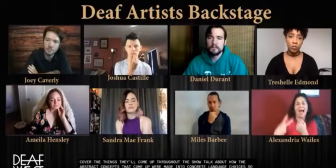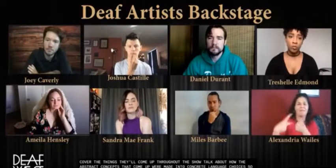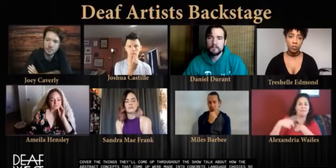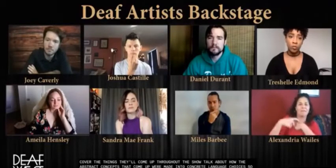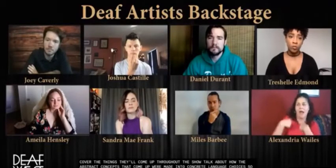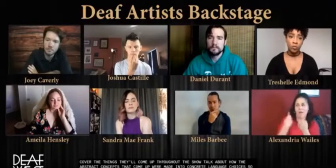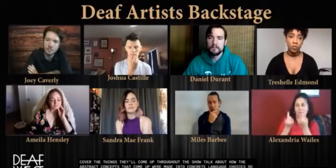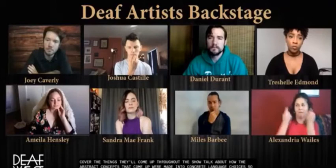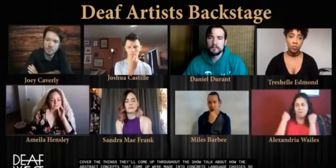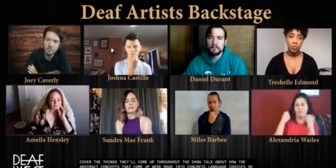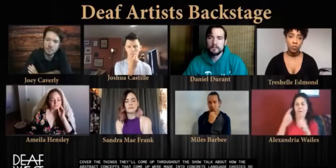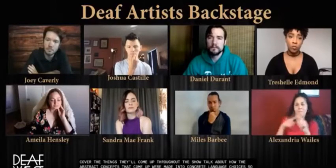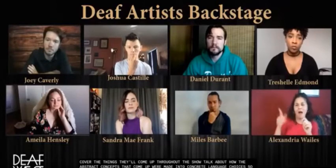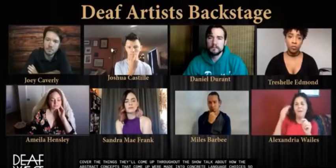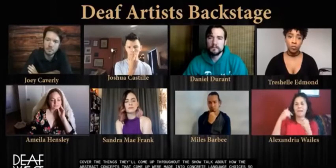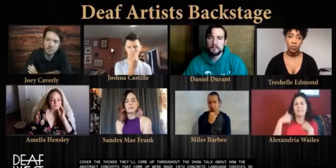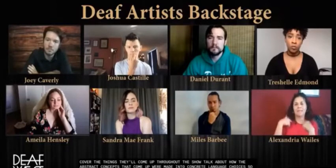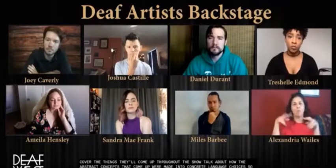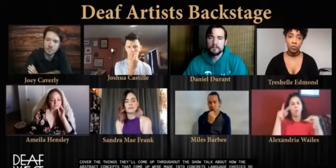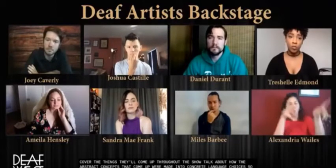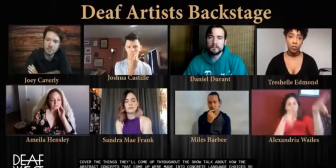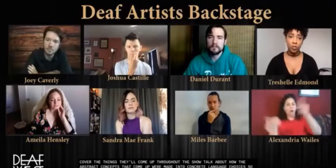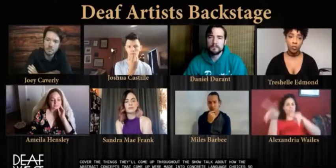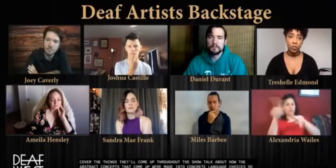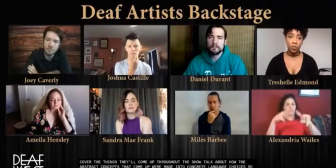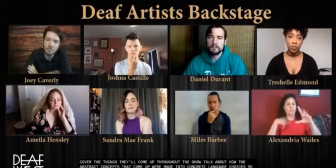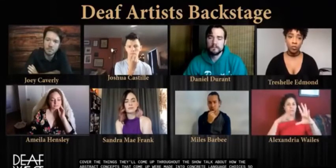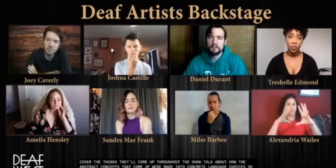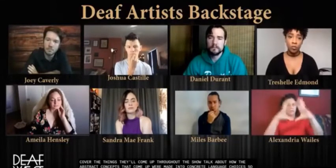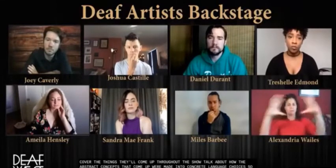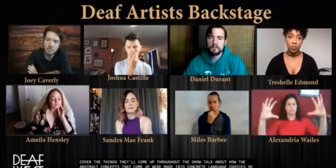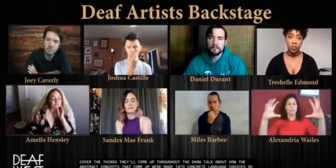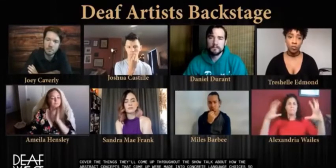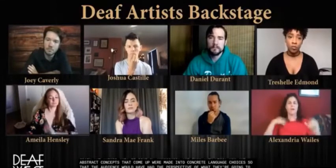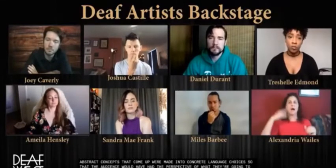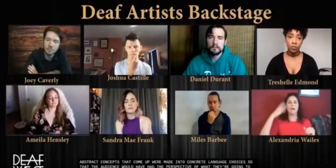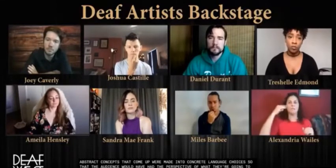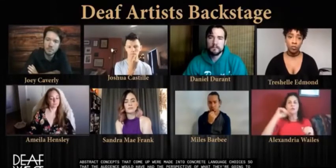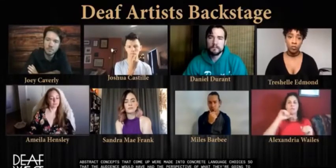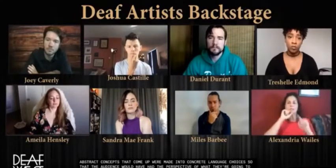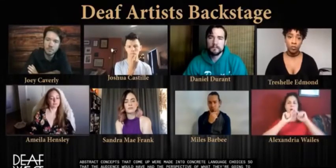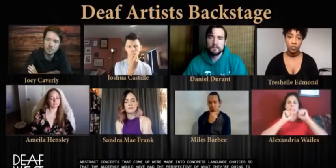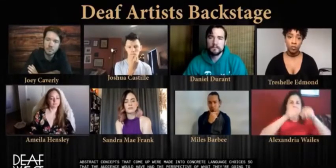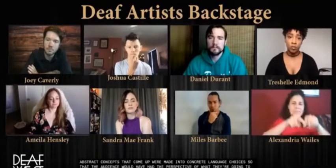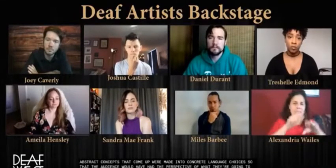They also say sometimes half the time really, they're missing what's being said on the state what's happening?